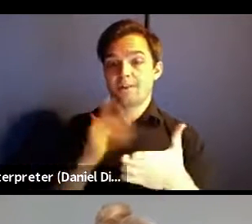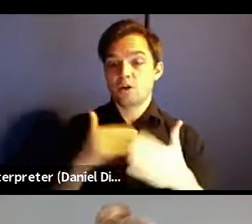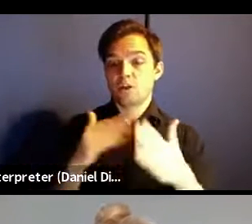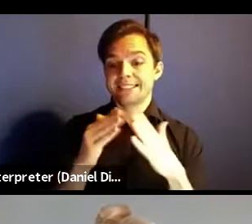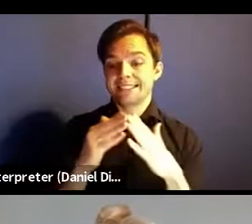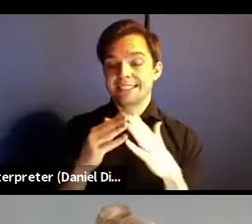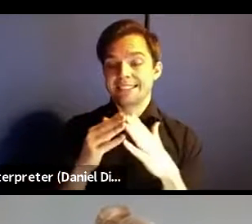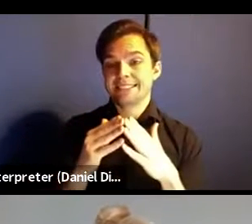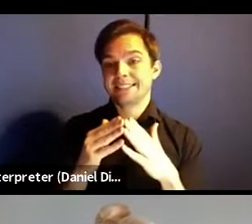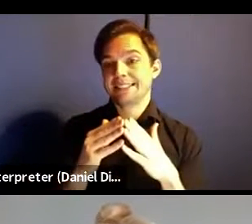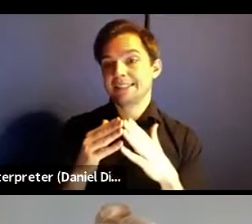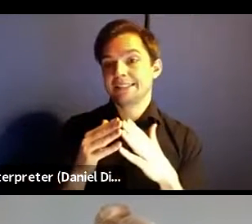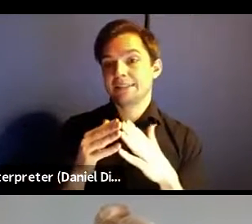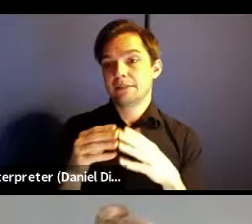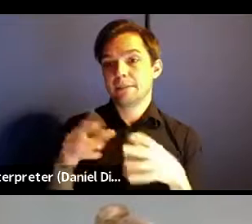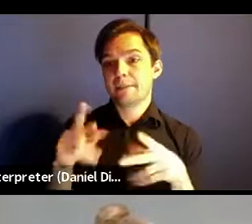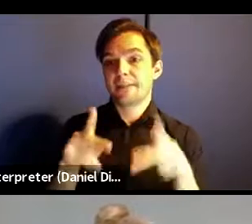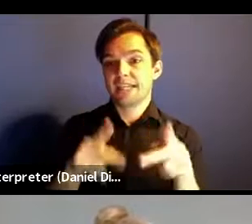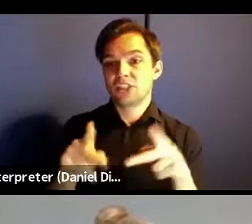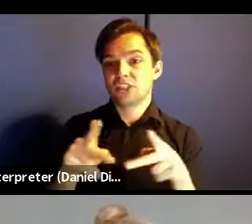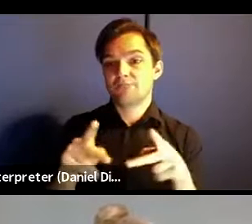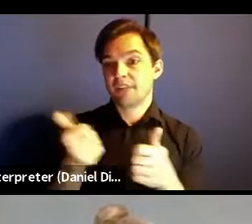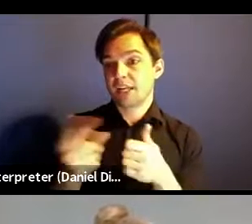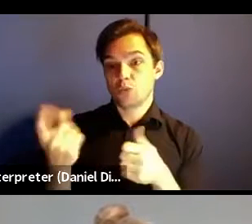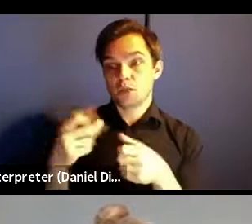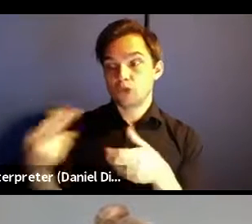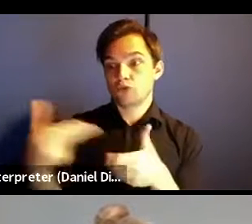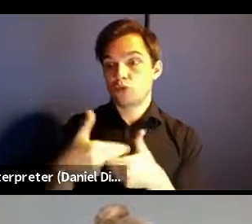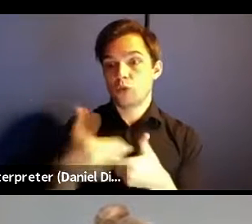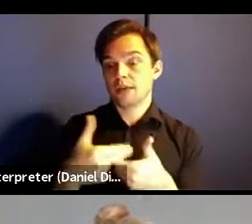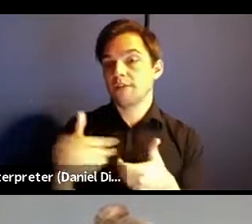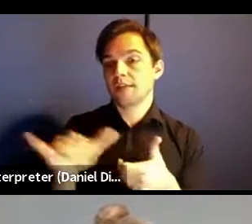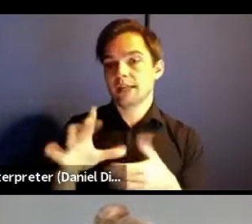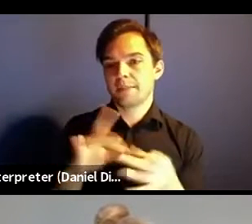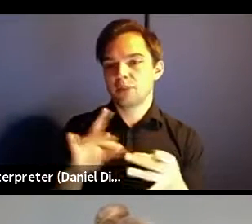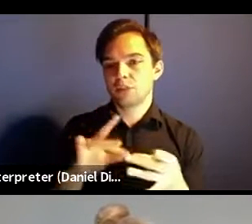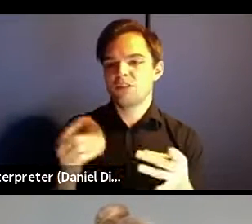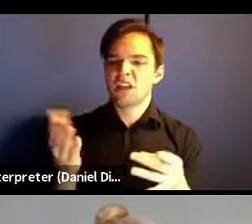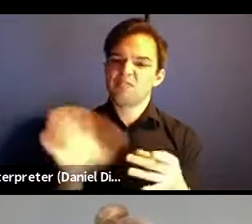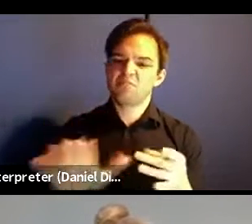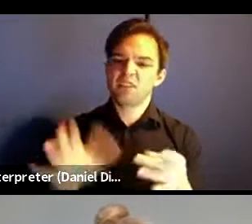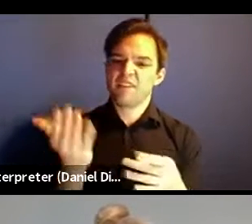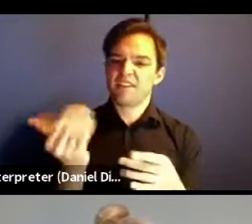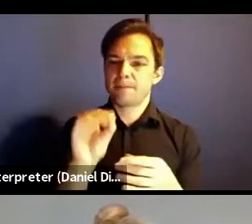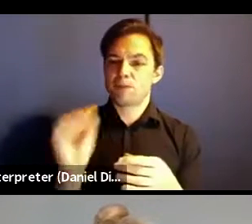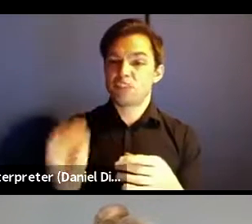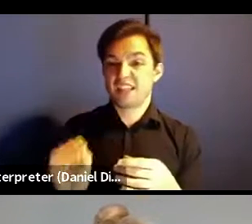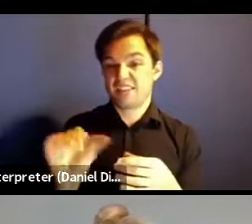or community that anyone can join, as was mentioned, we're about 15% of the population,